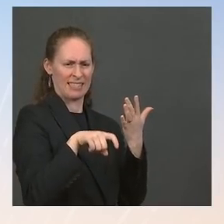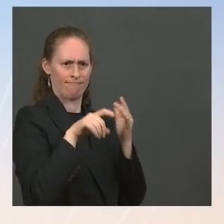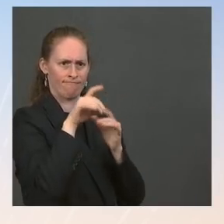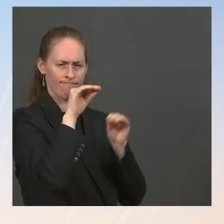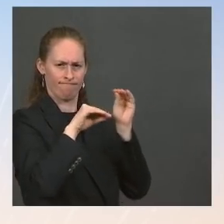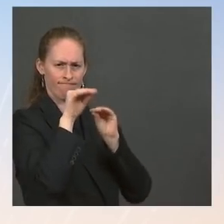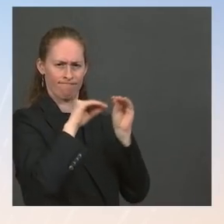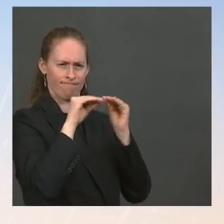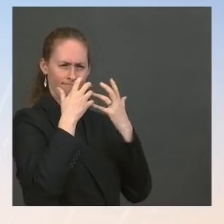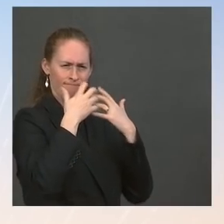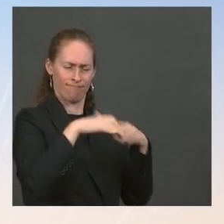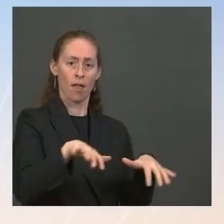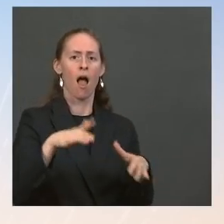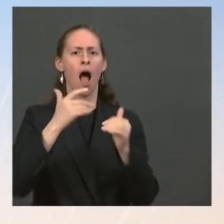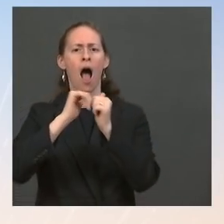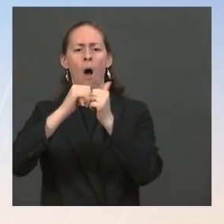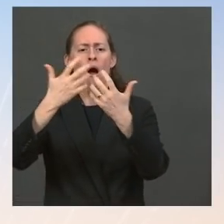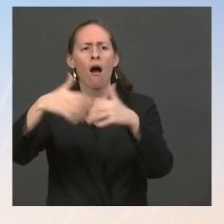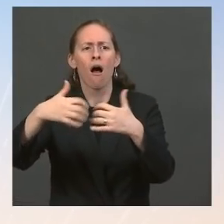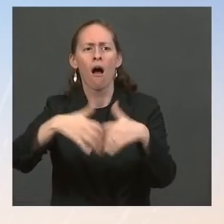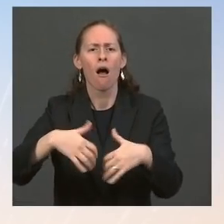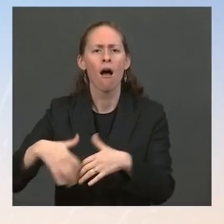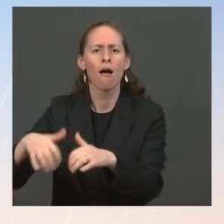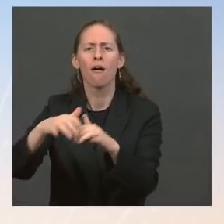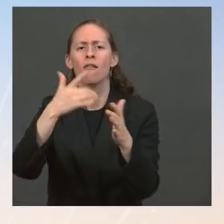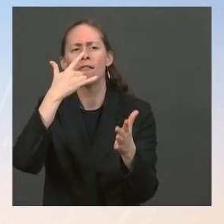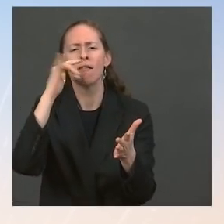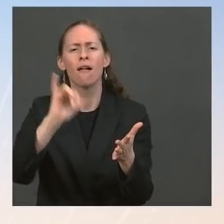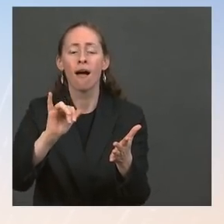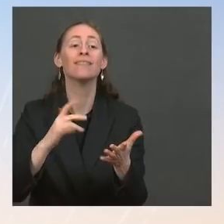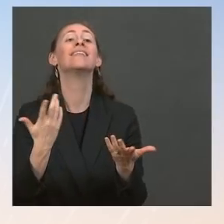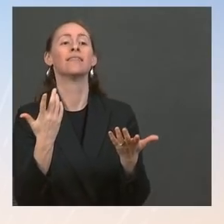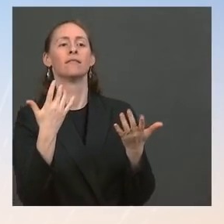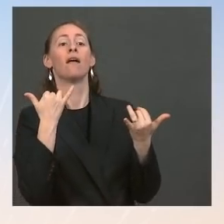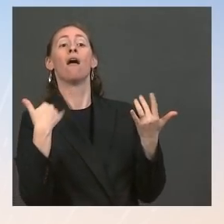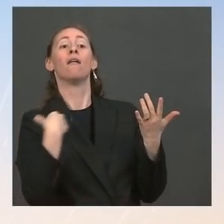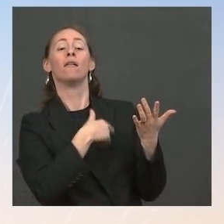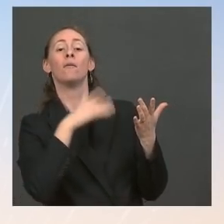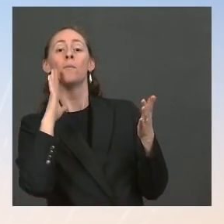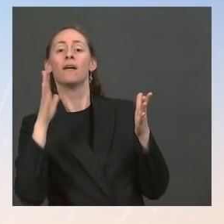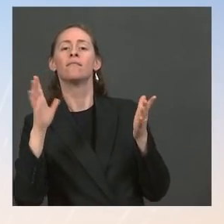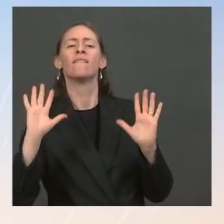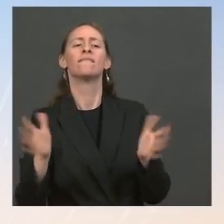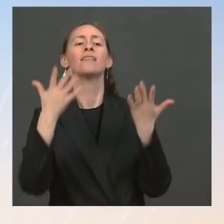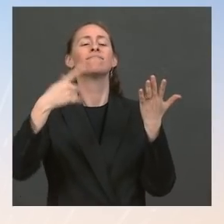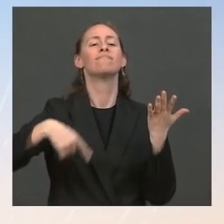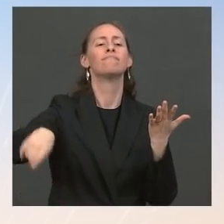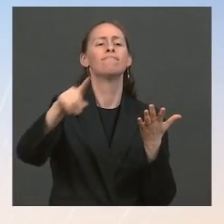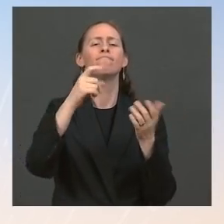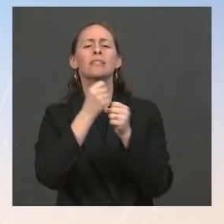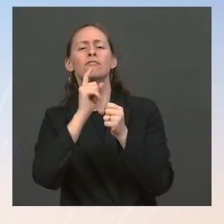Investing public dollars effectively -- efficiently, effectively -- of course, avoiding waste and focusing on measurable outcomes